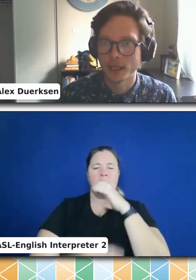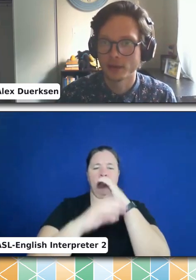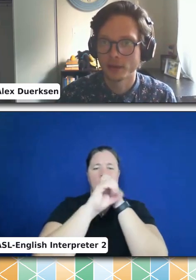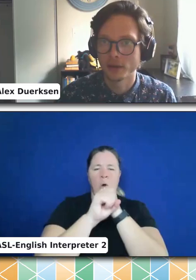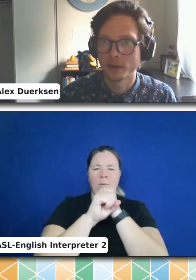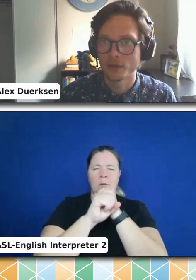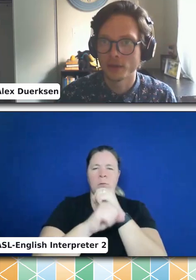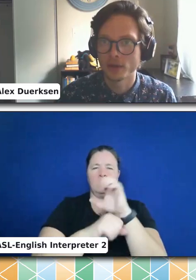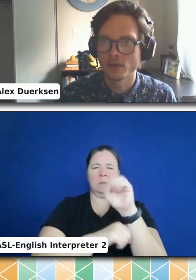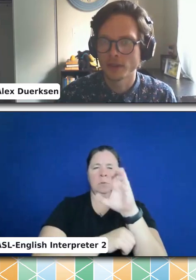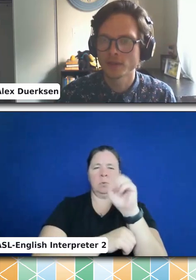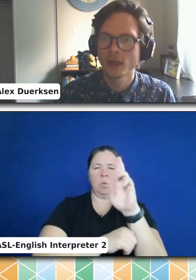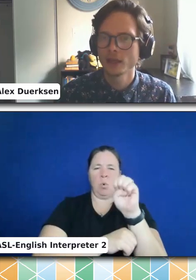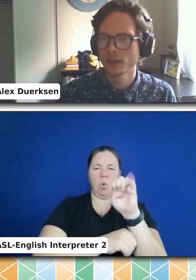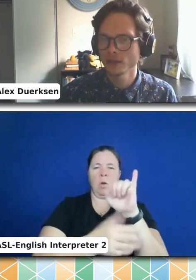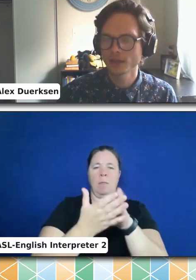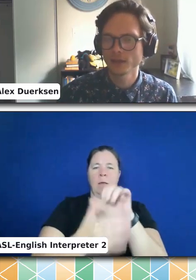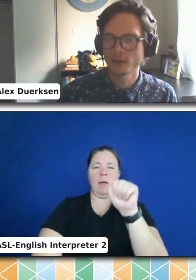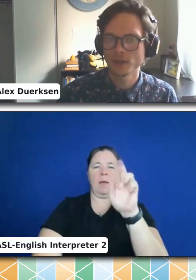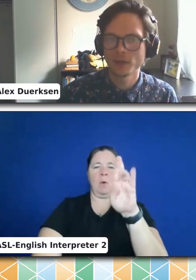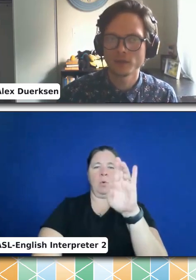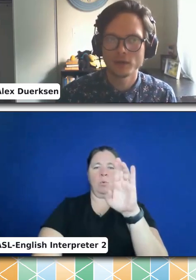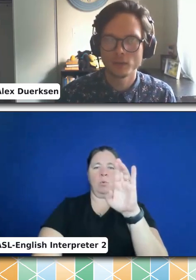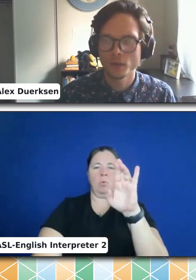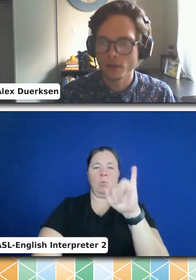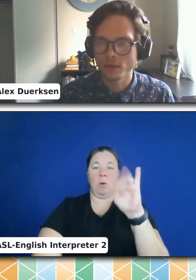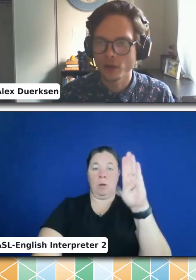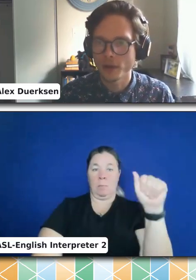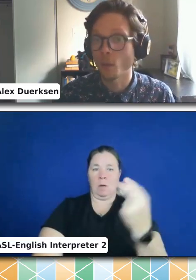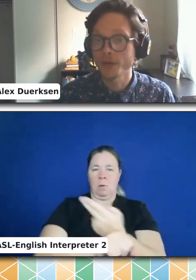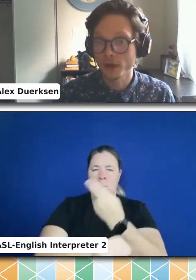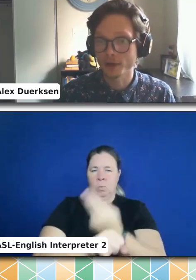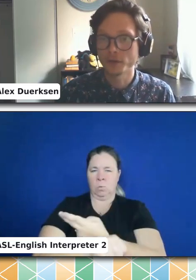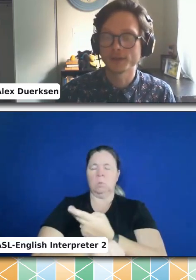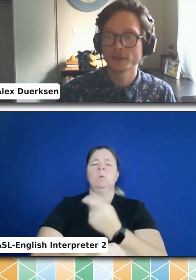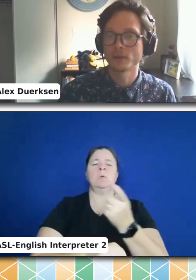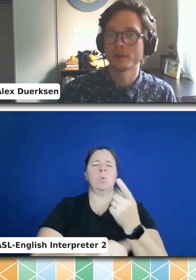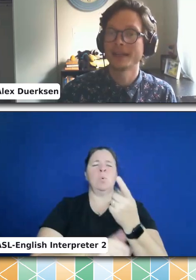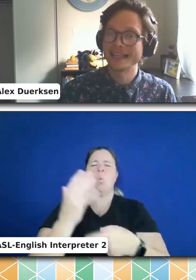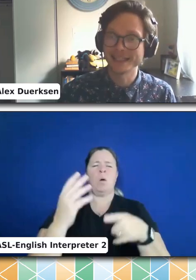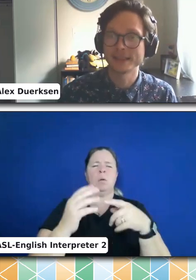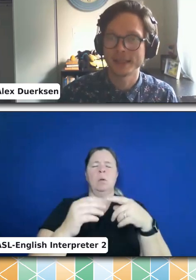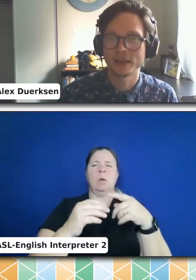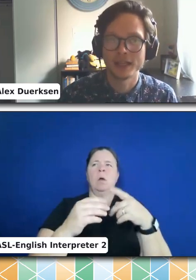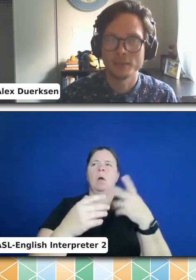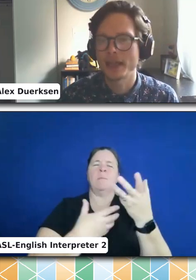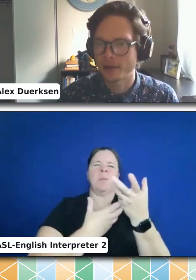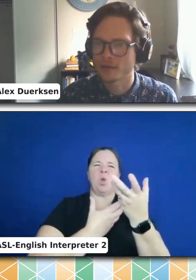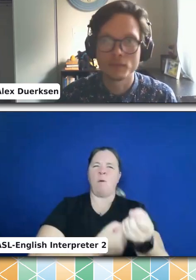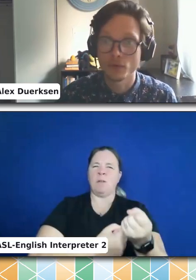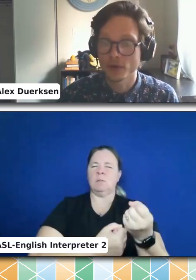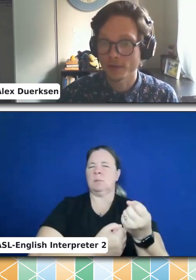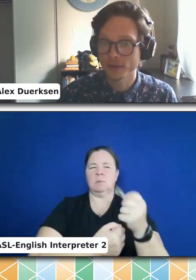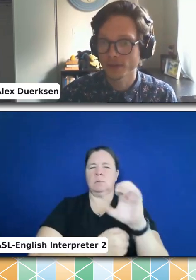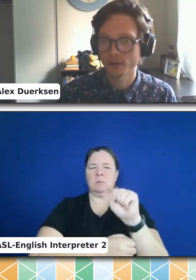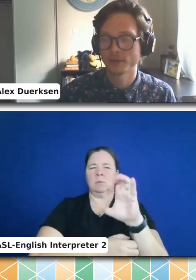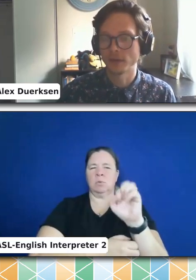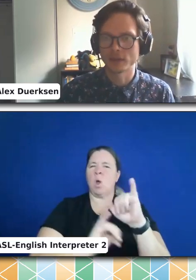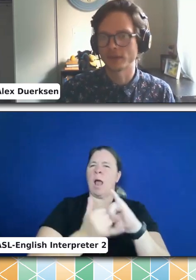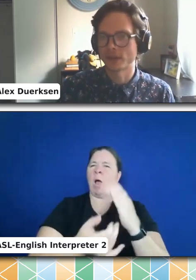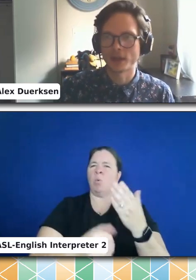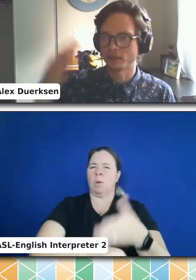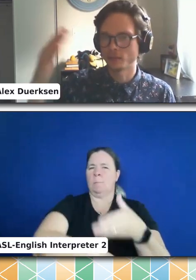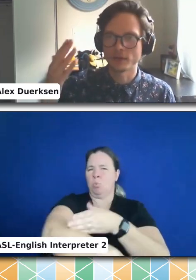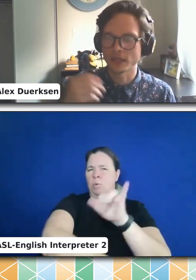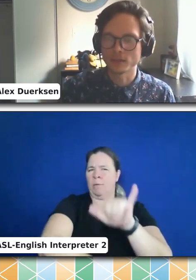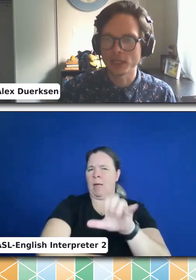That, uh, Ariba uses. Can you tell us a little bit about, uh, what you know about what the confidence score is, and maybe how to improve your confidence score if it's not where you'd like it to be, or not at 100%?